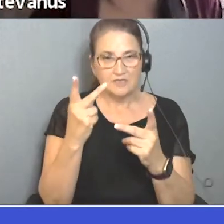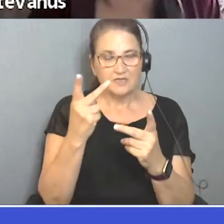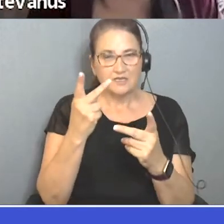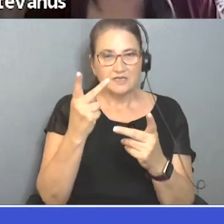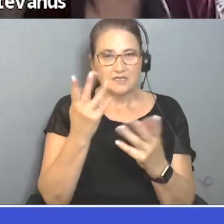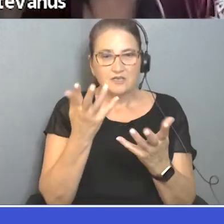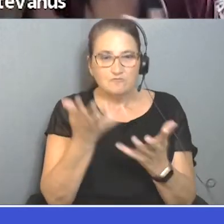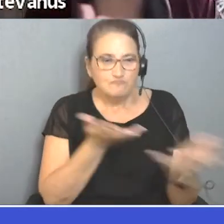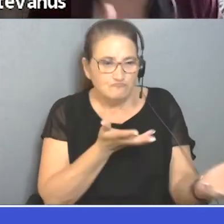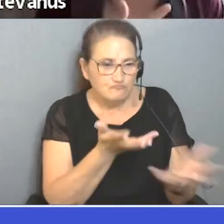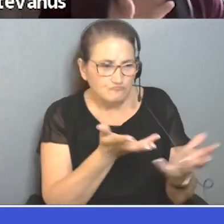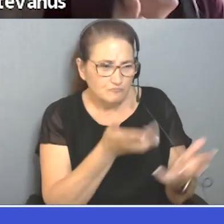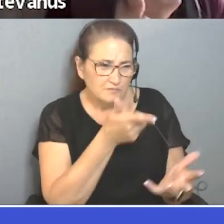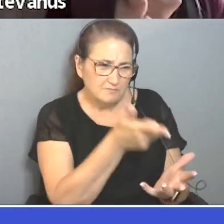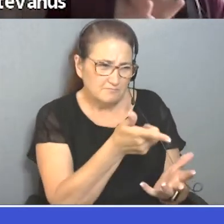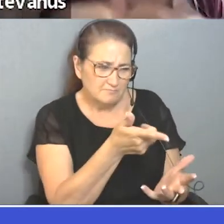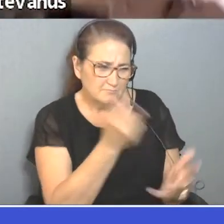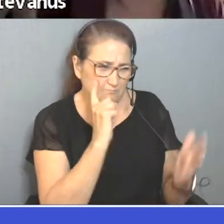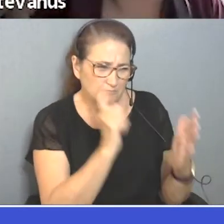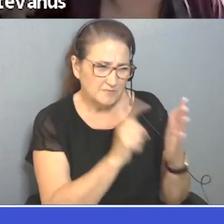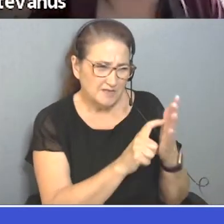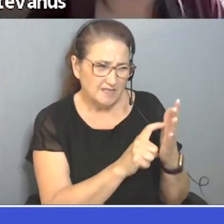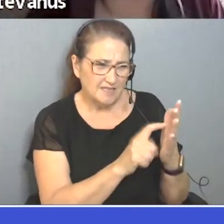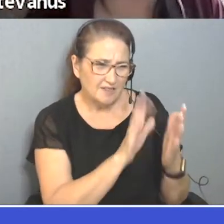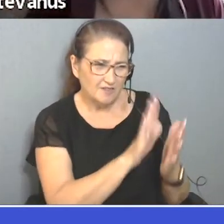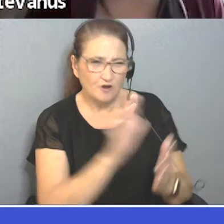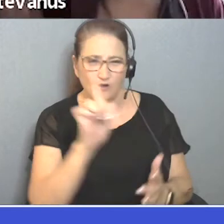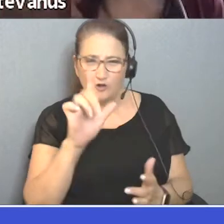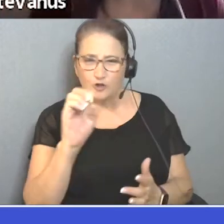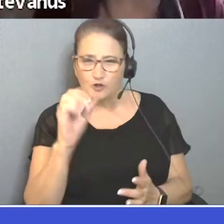we interact with, we may think of design, someone said logos,